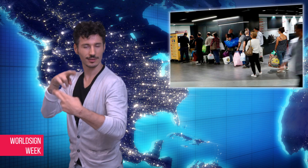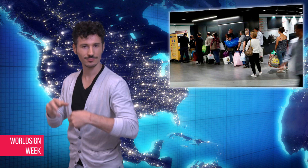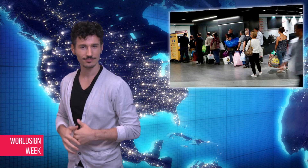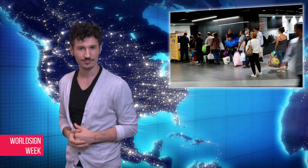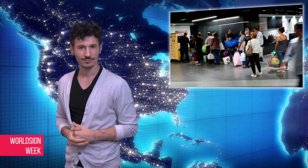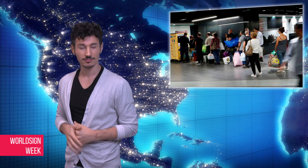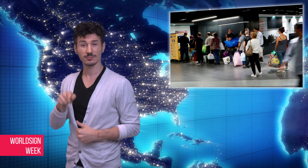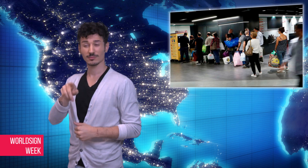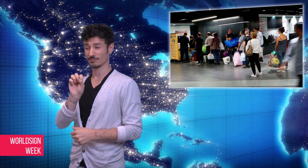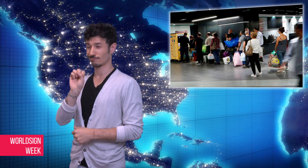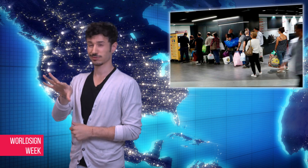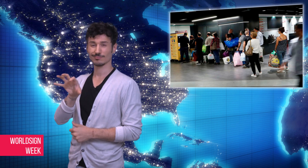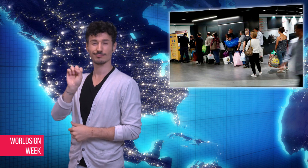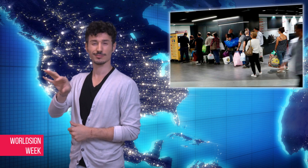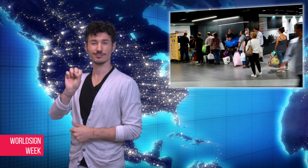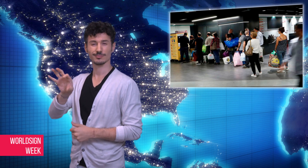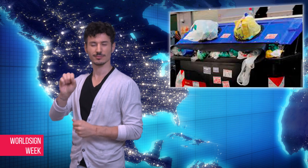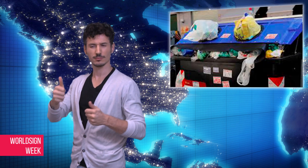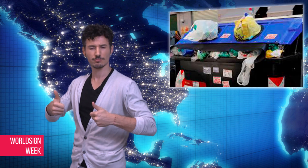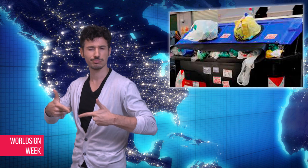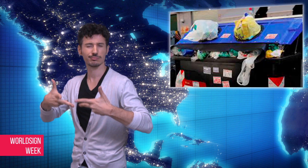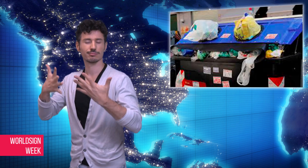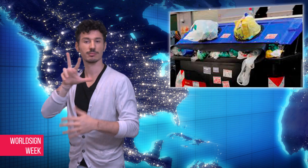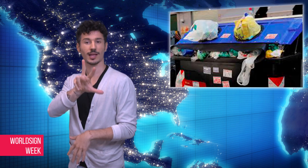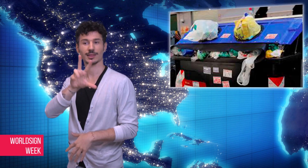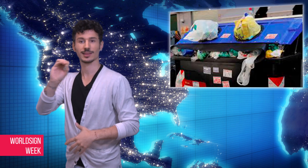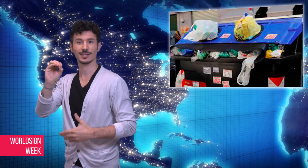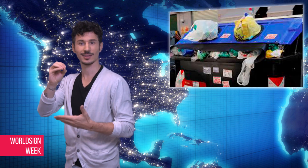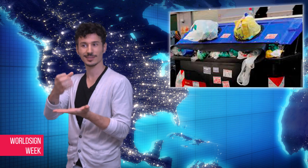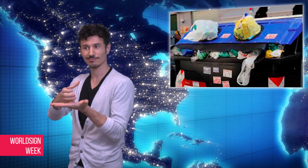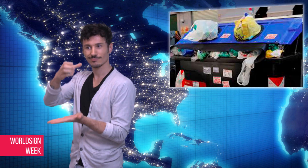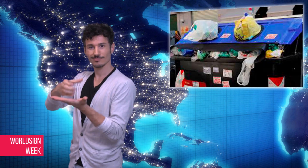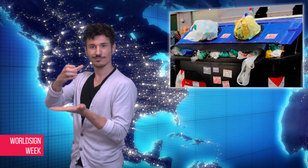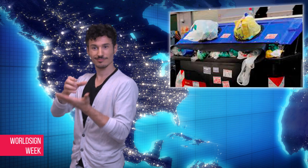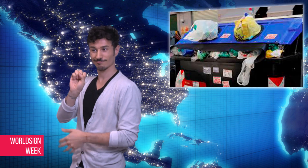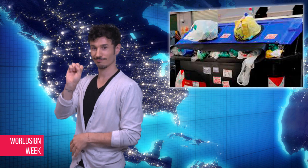Recycling 30 bottles is exchanged for one ticket